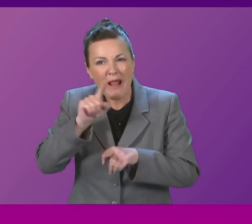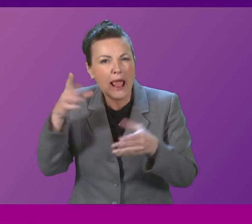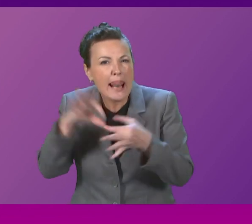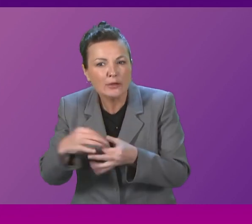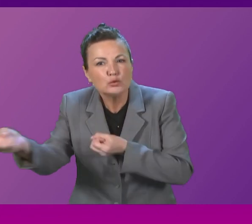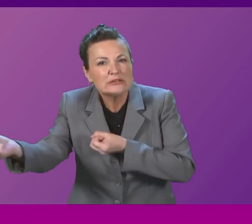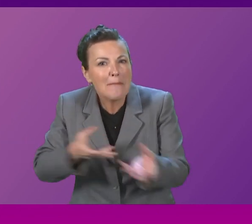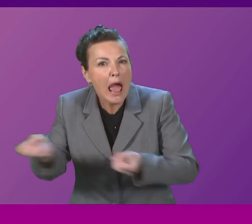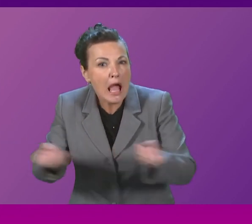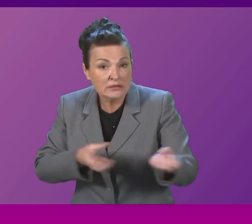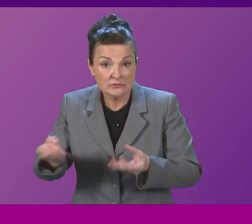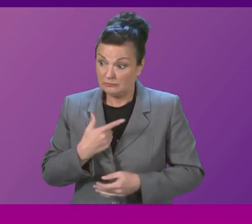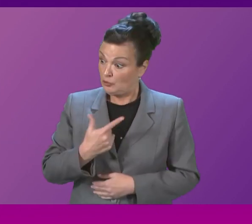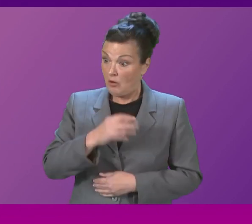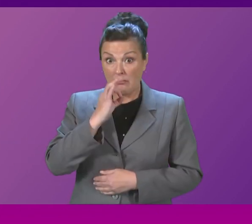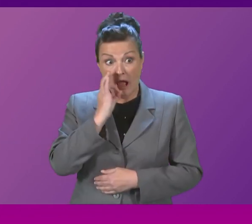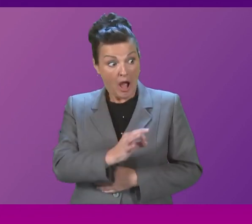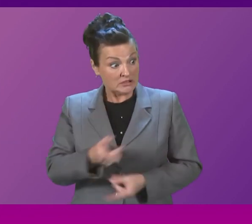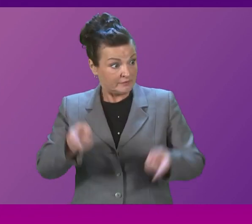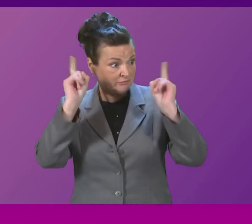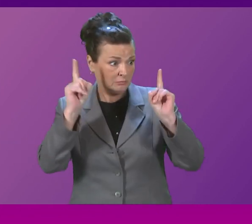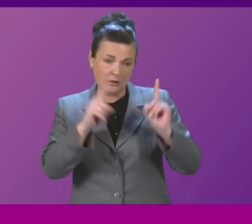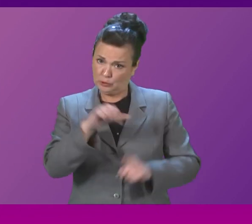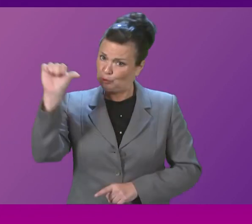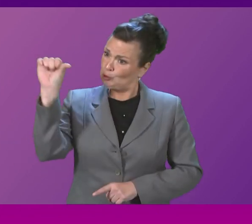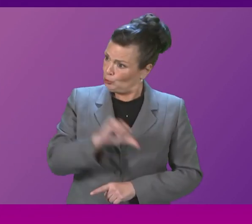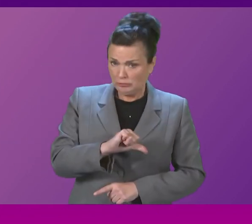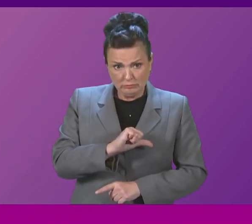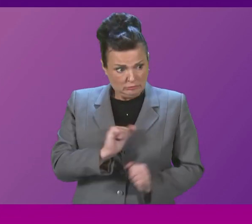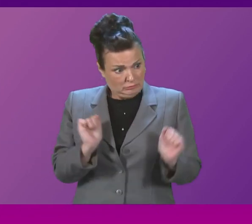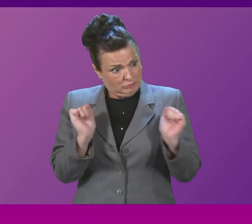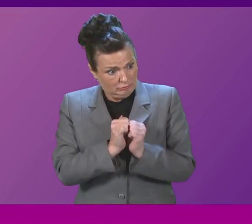Will the First Minister join me in whole-heartedly welcoming this huge investment in Scottish